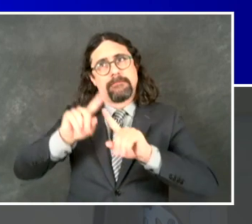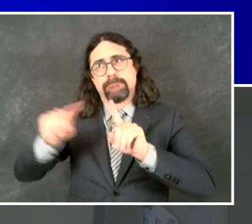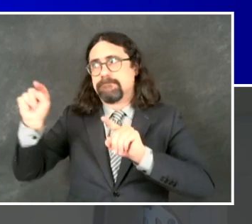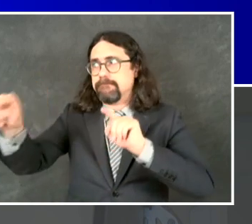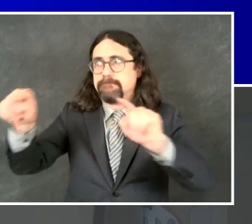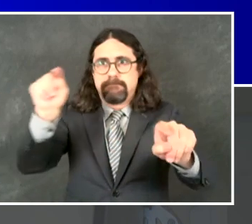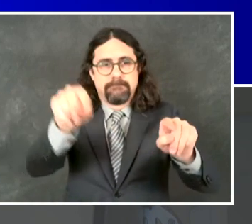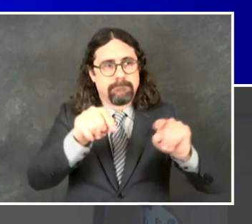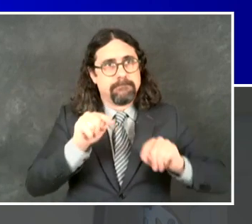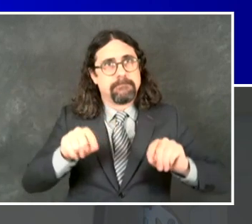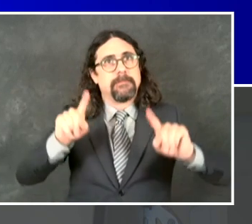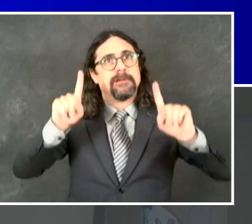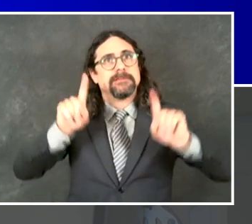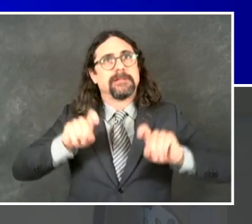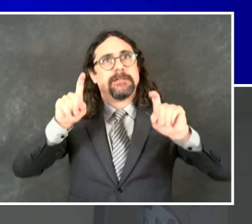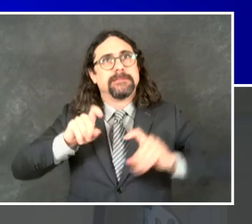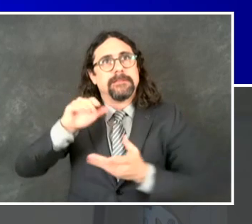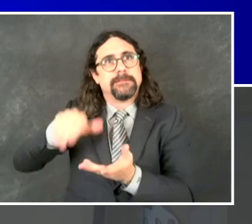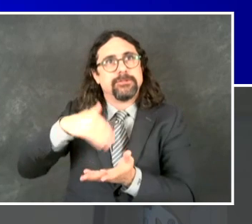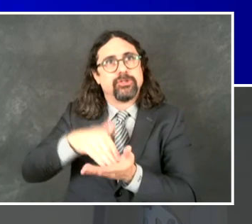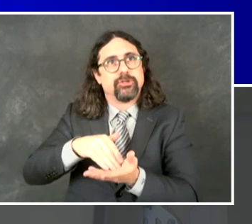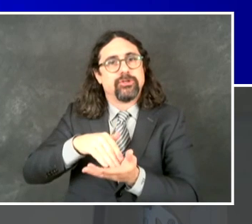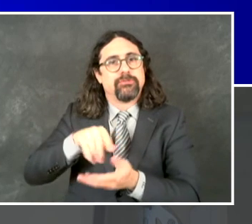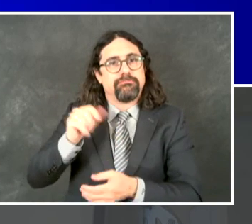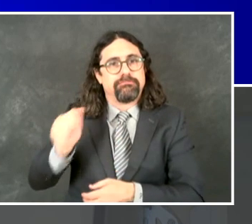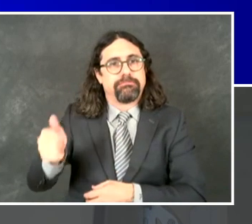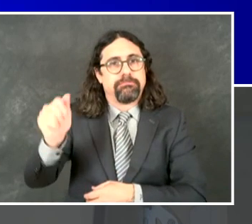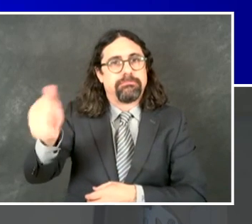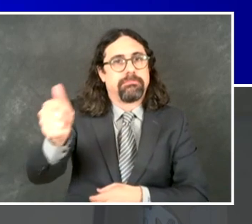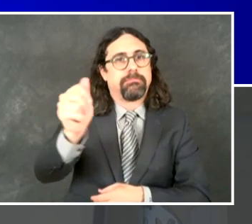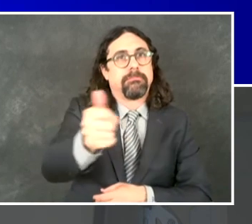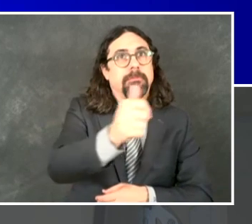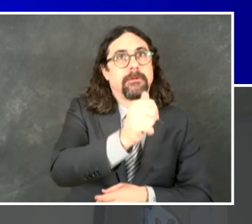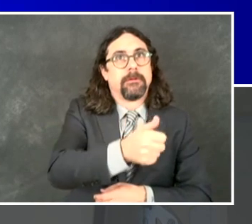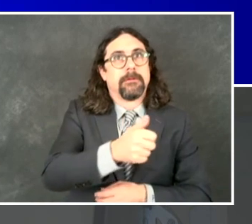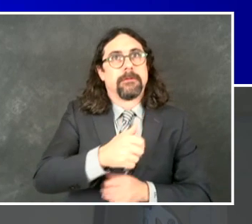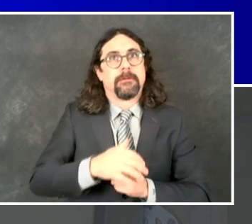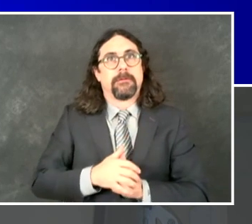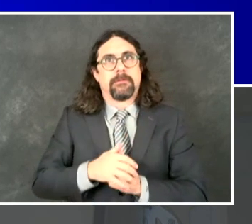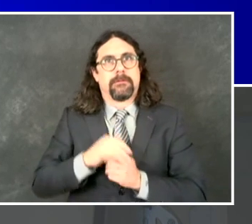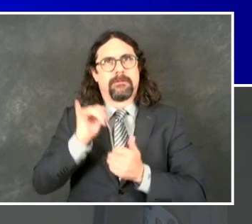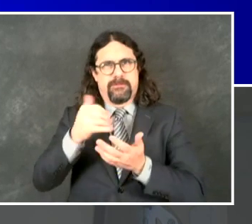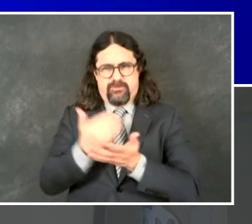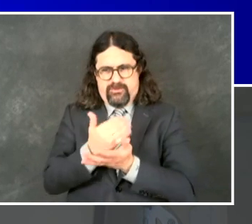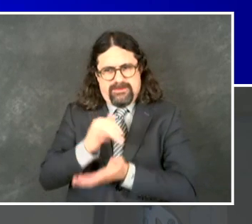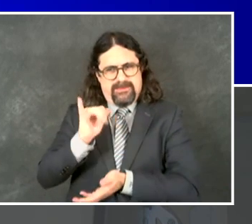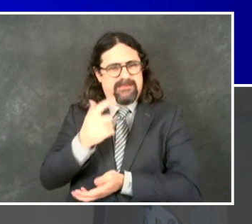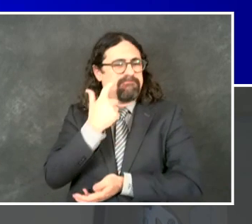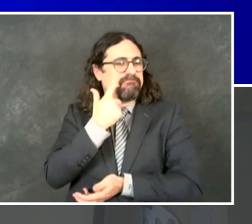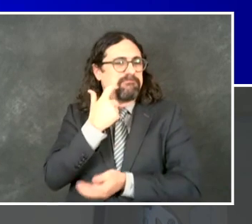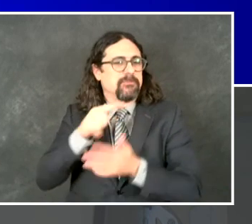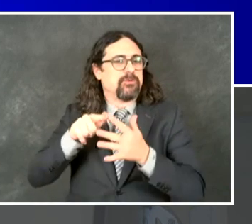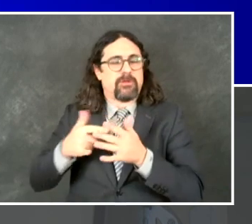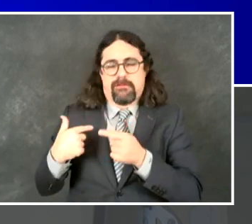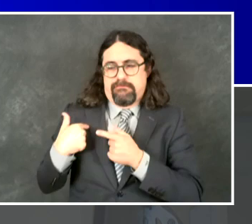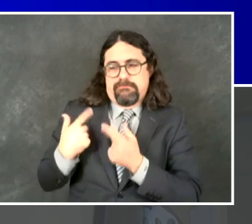CITY. OPEN FOR BUSINESS AND SINCE WE STARTED THIS INITIATIVE A COUPLE OF WEEKS AGO, EVEN LESS THAN A COUPLE OF